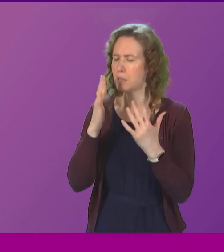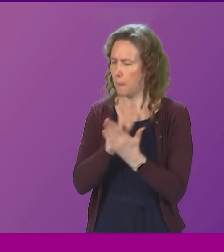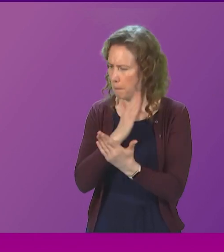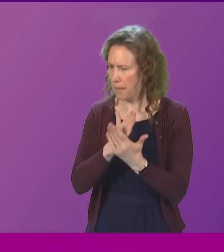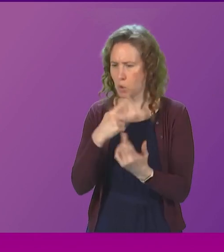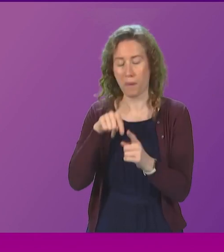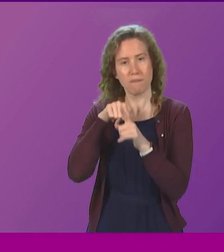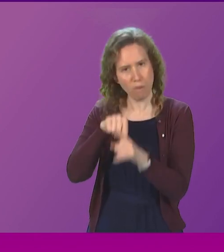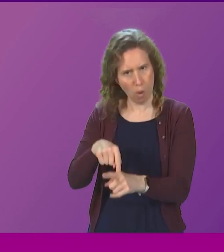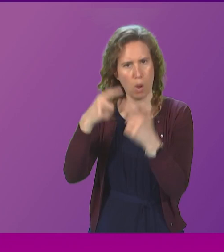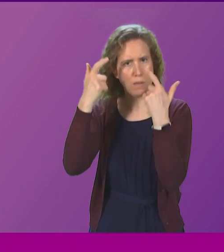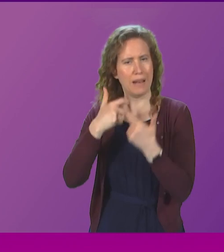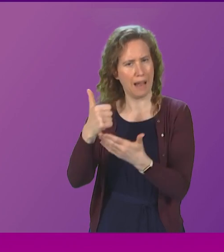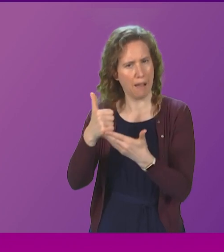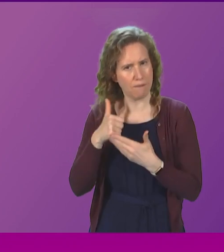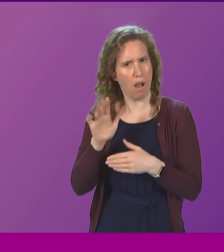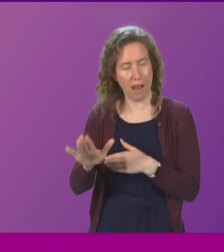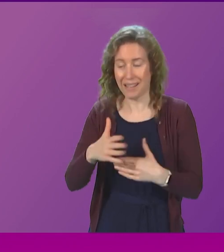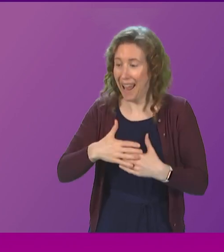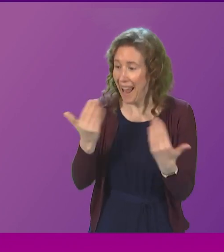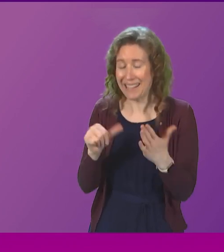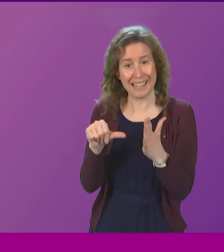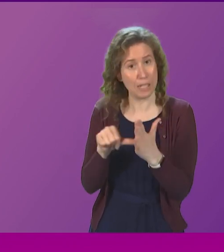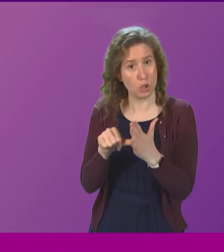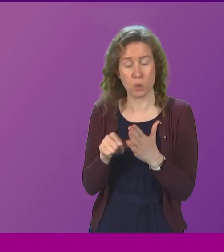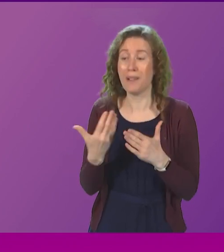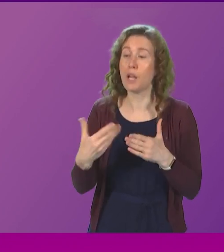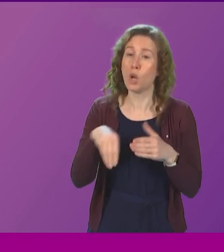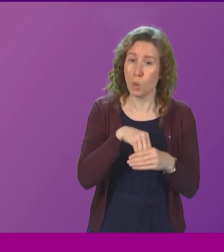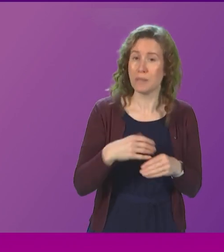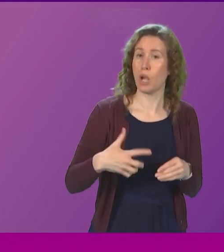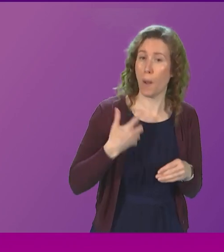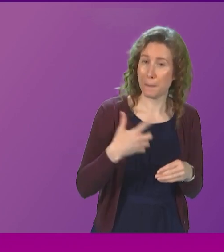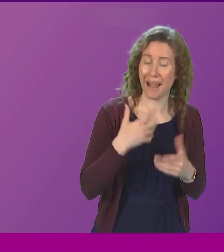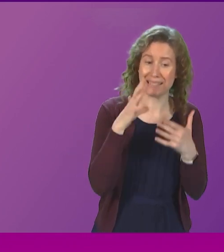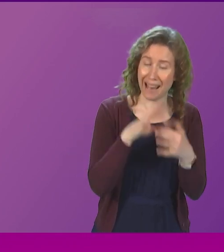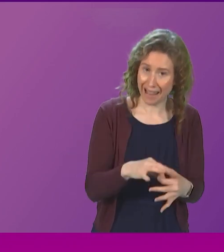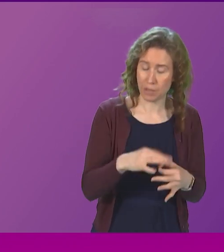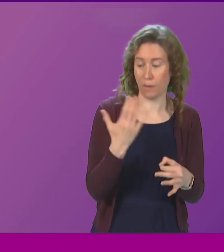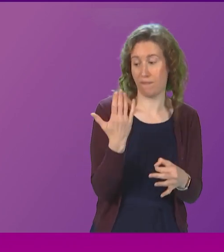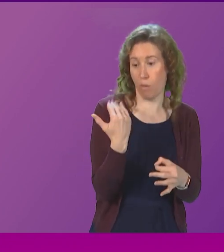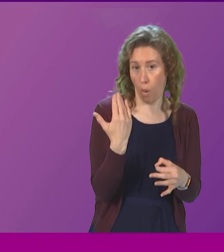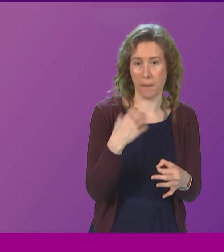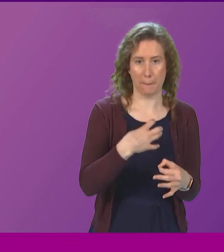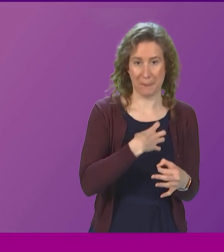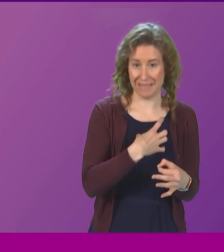adhere to that legal advice on any issue, including complaints around former ministers.